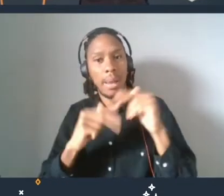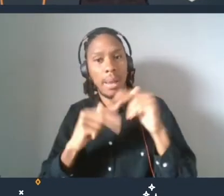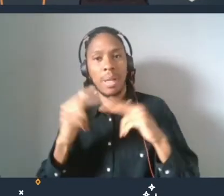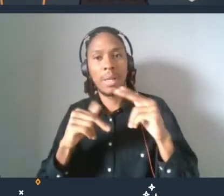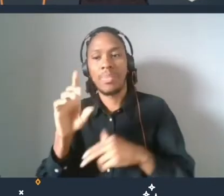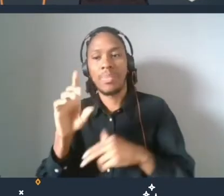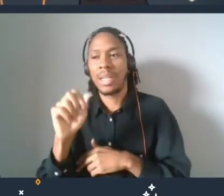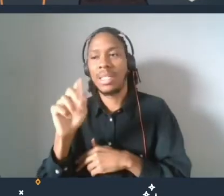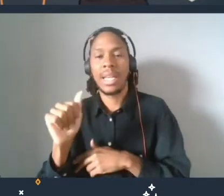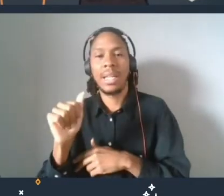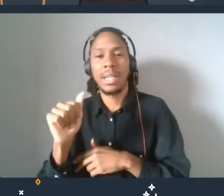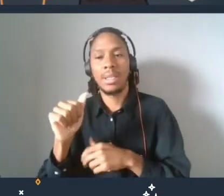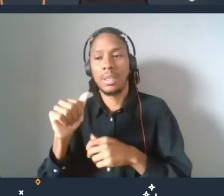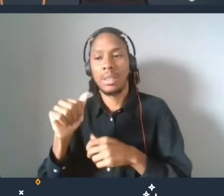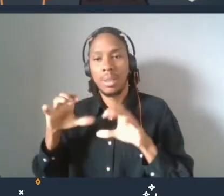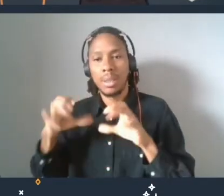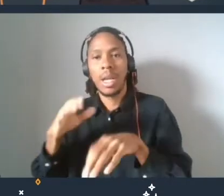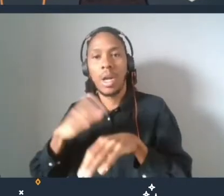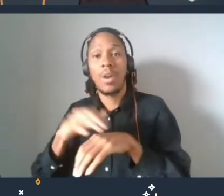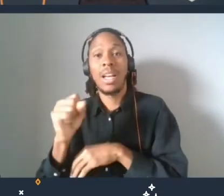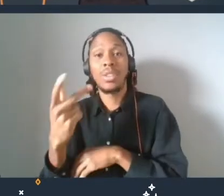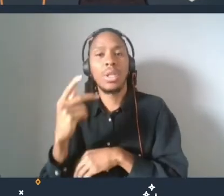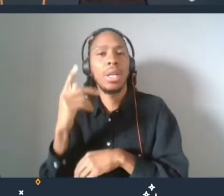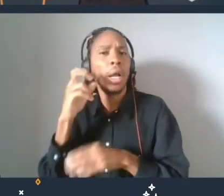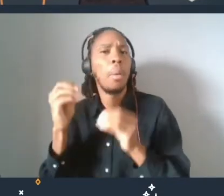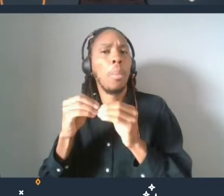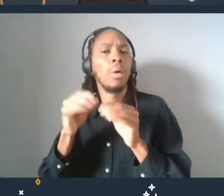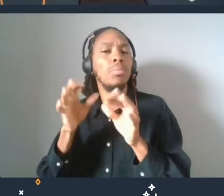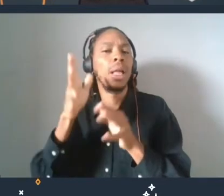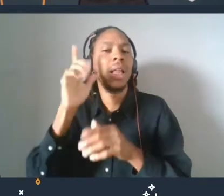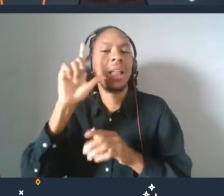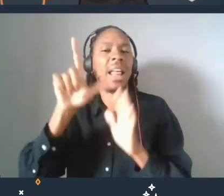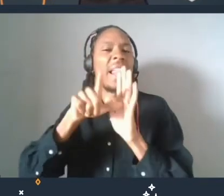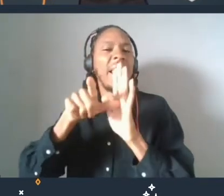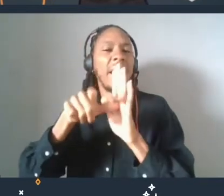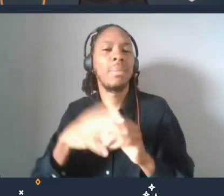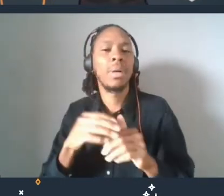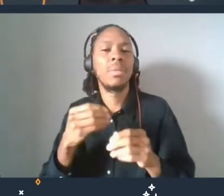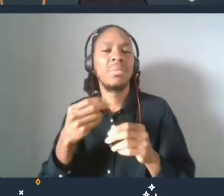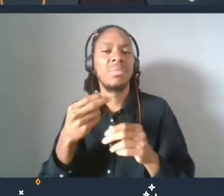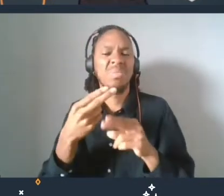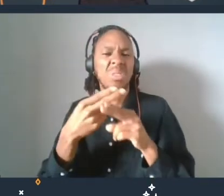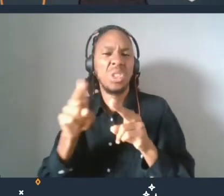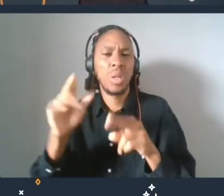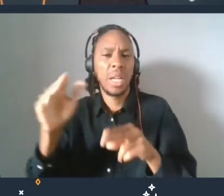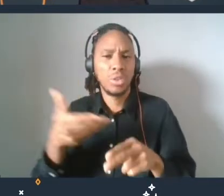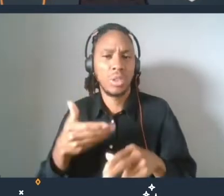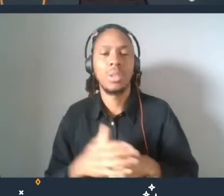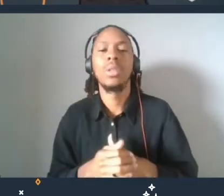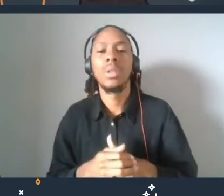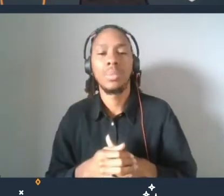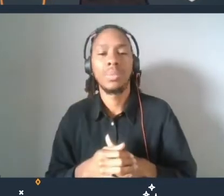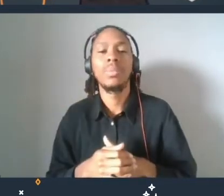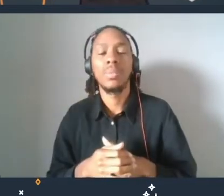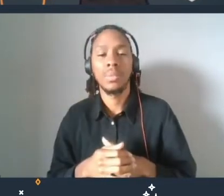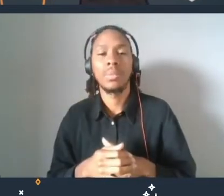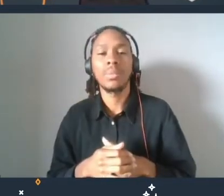And you'll hear more about these features throughout the day, but I'll give you a brief introduction. We make it easier to get data into your data lake